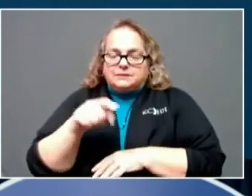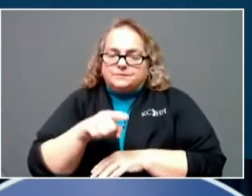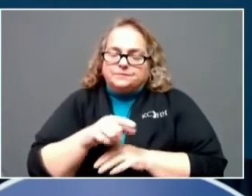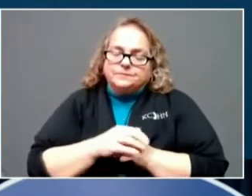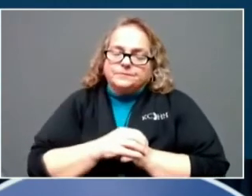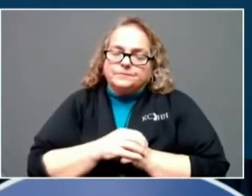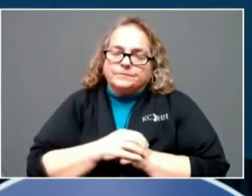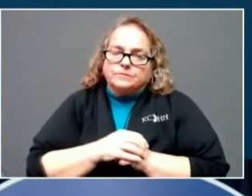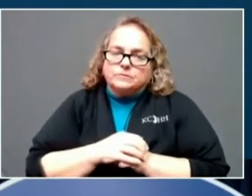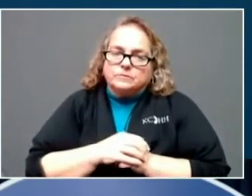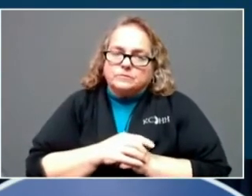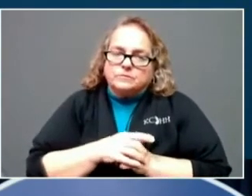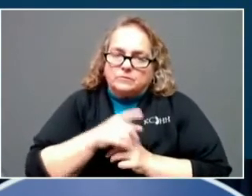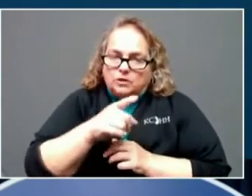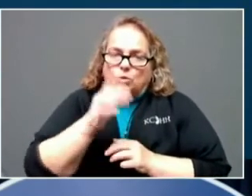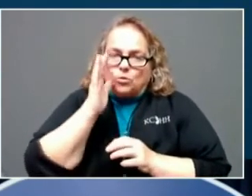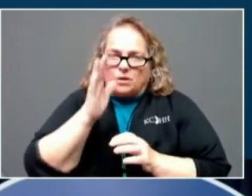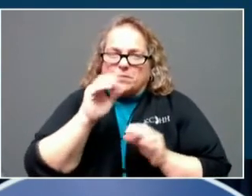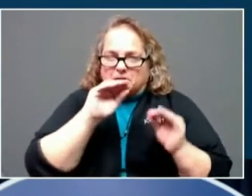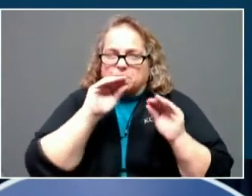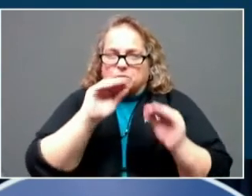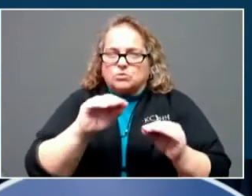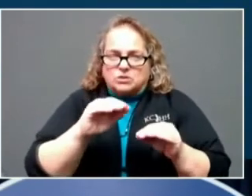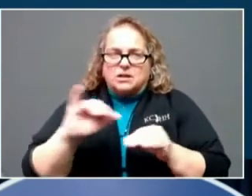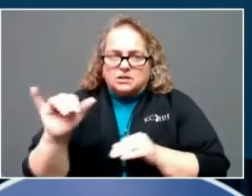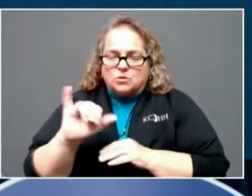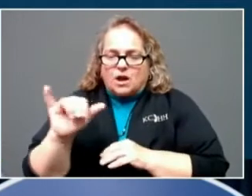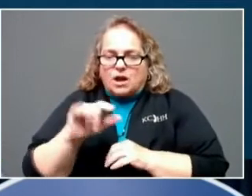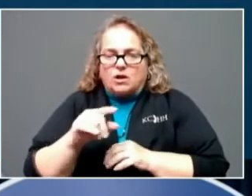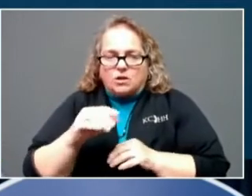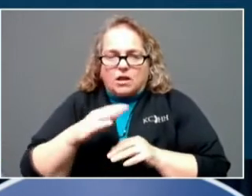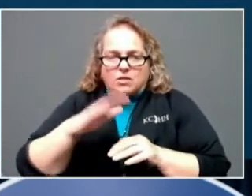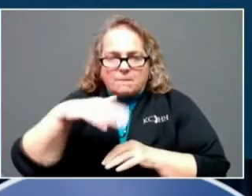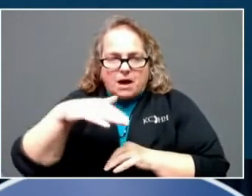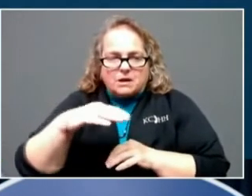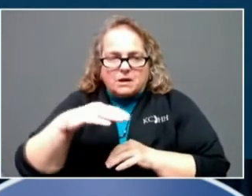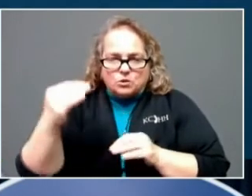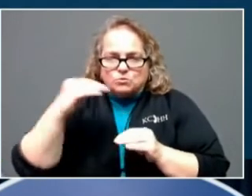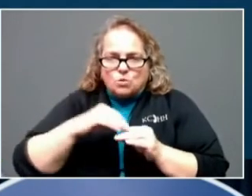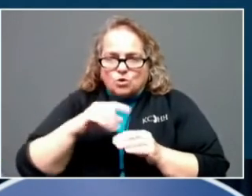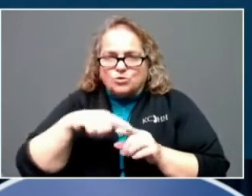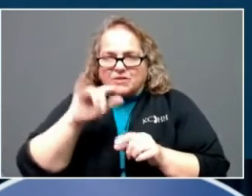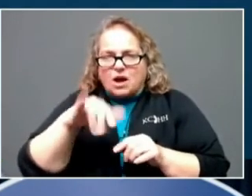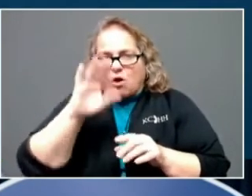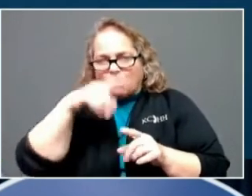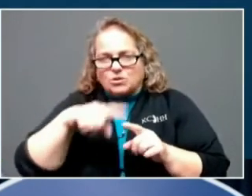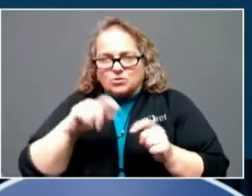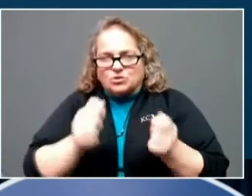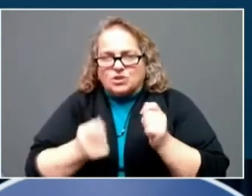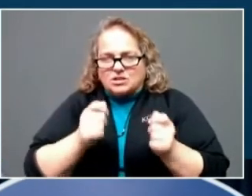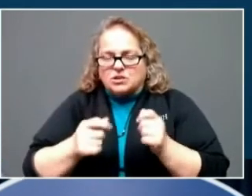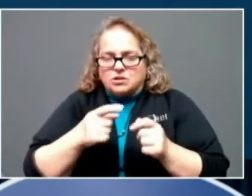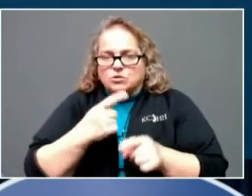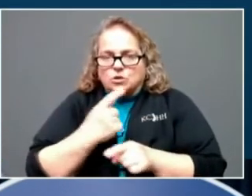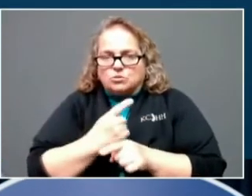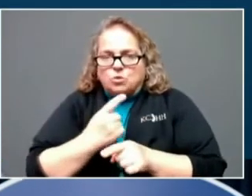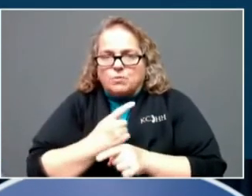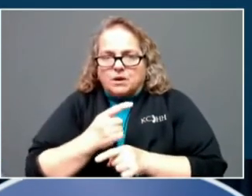well. There's more to it on the bottom and we'll try to reformat it. So it's appropriate for social media. But there's a one page infographic that